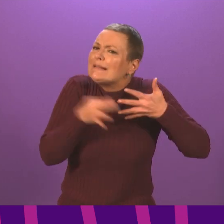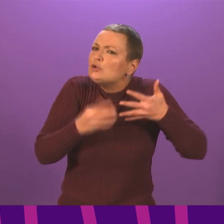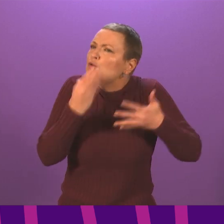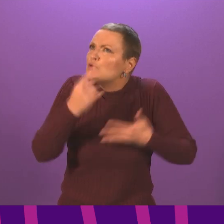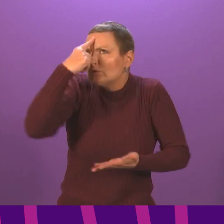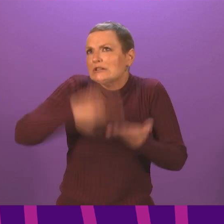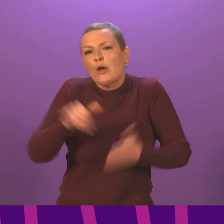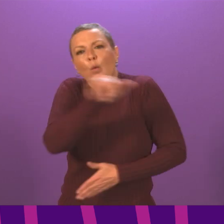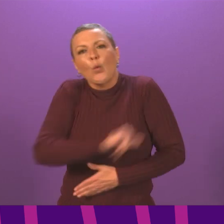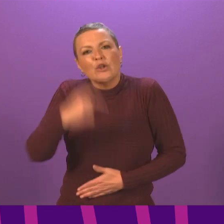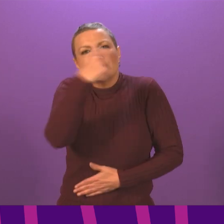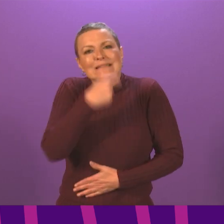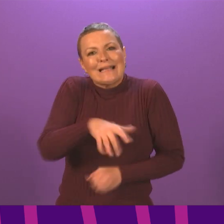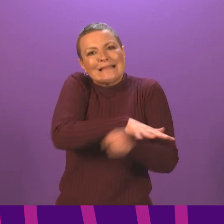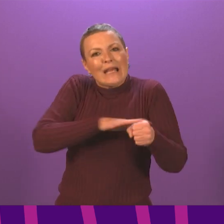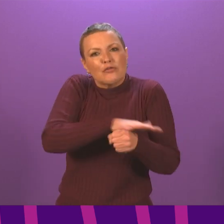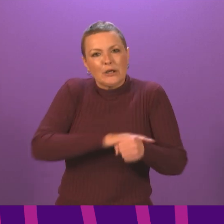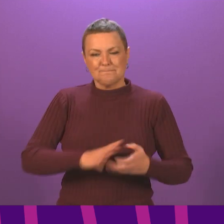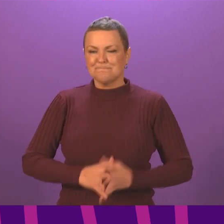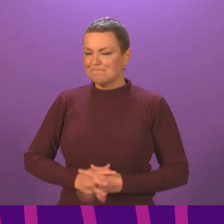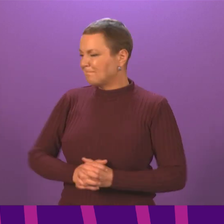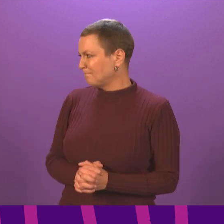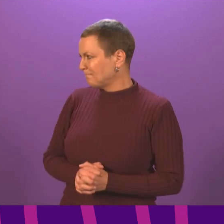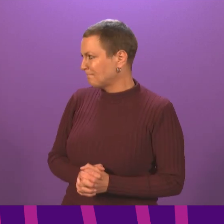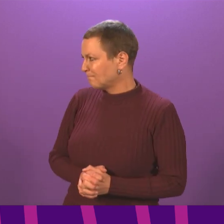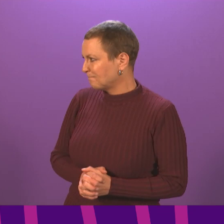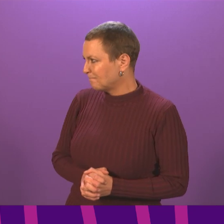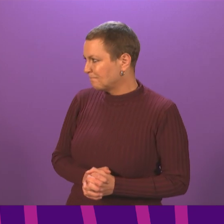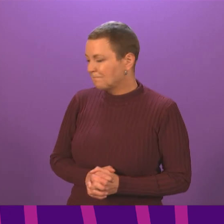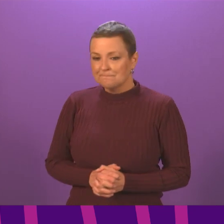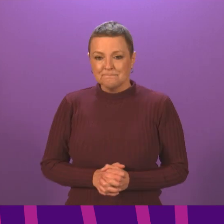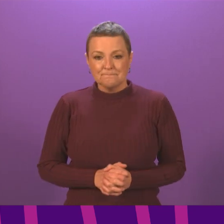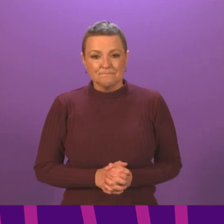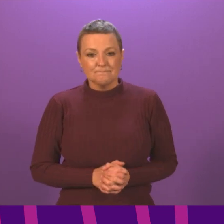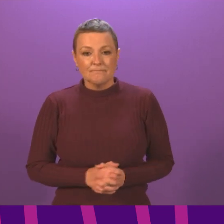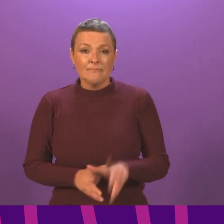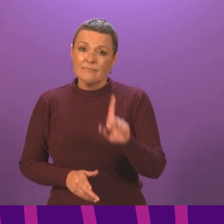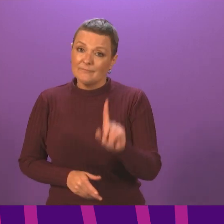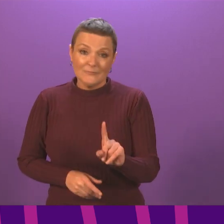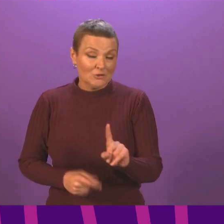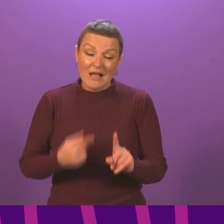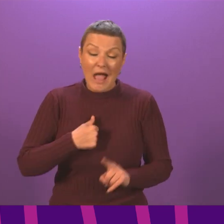Jeane Freeman: I do not think that I promise a lot and then